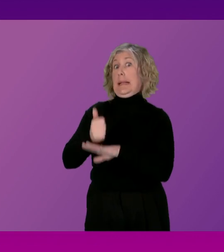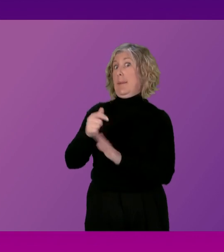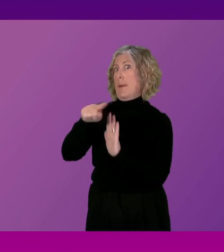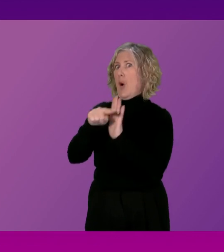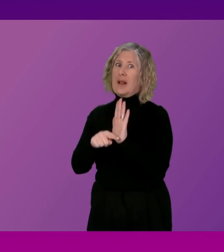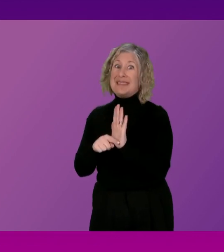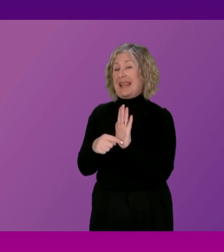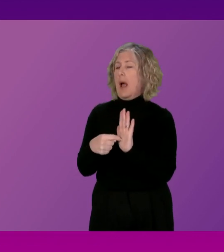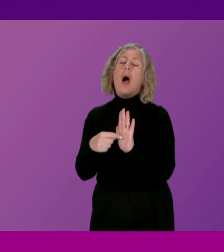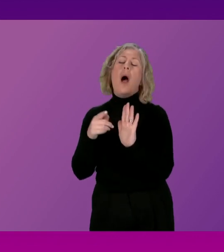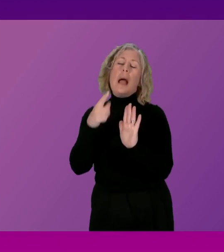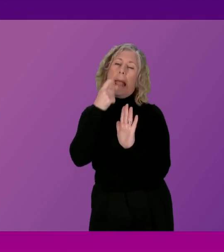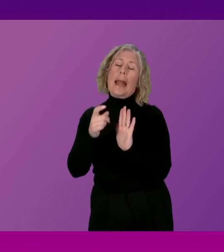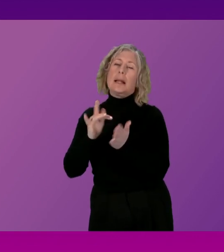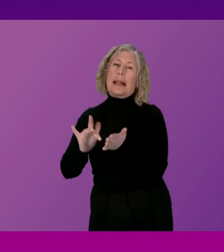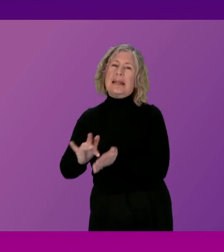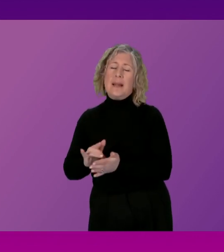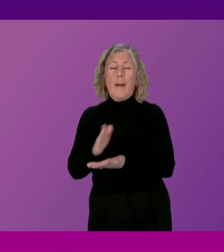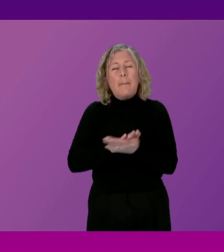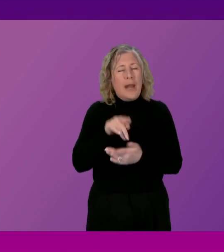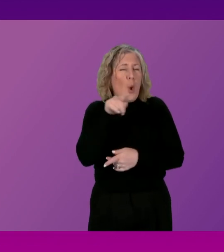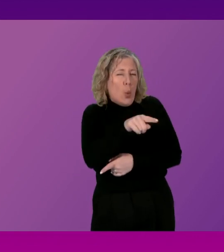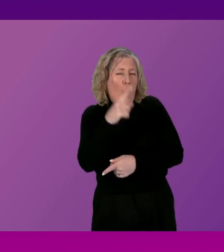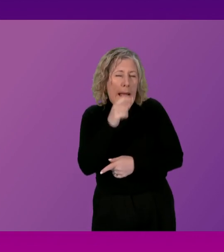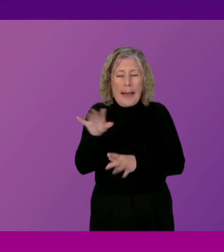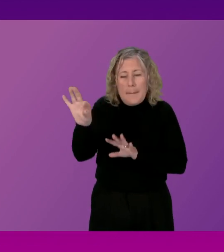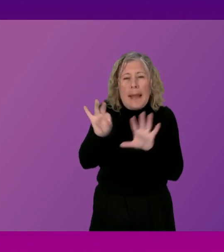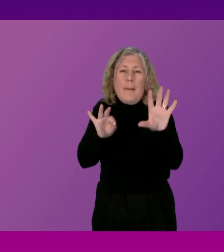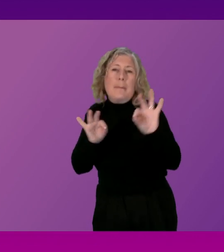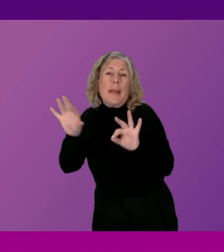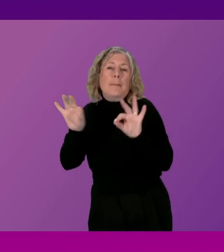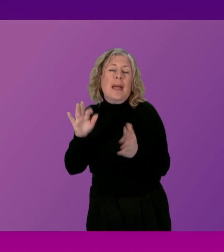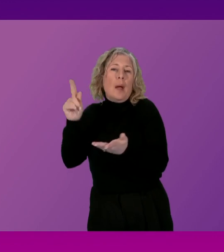That policy means that that Humza Yousaf can cherry pick the information that the inquiry sees.